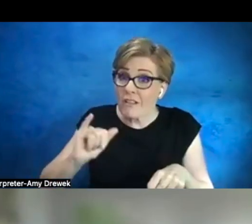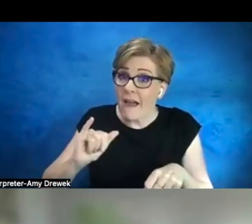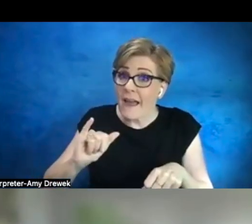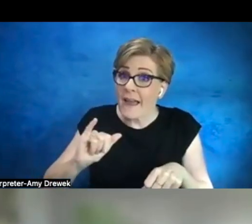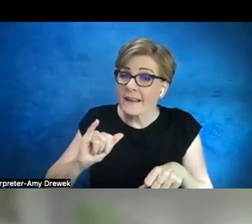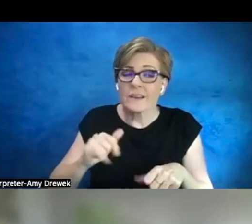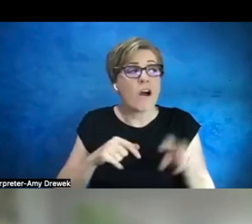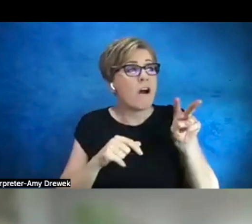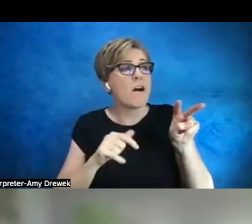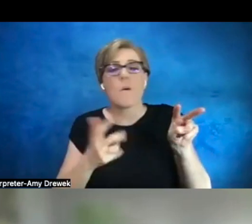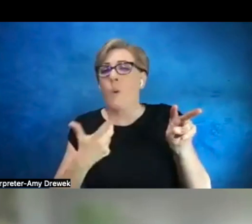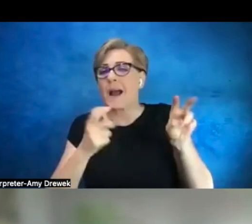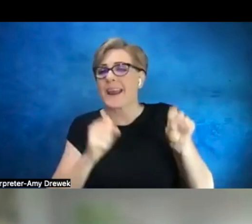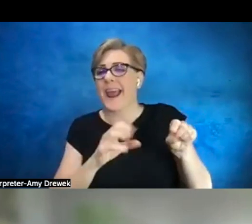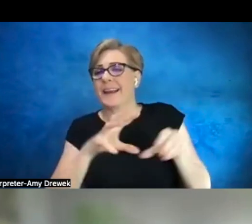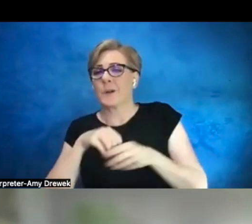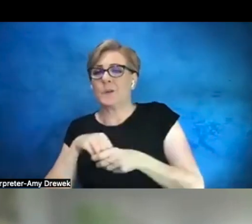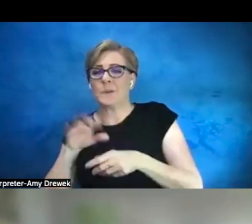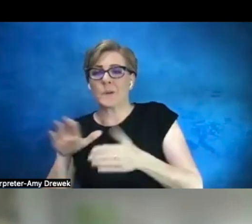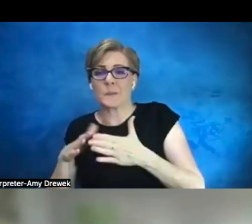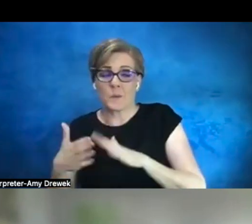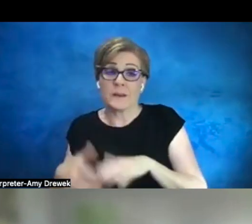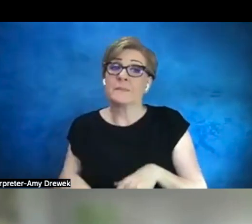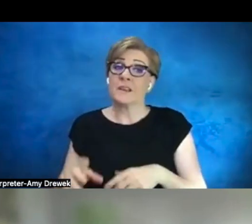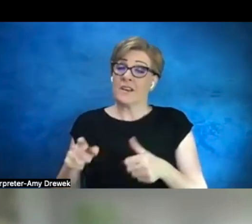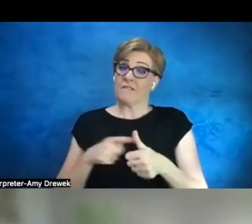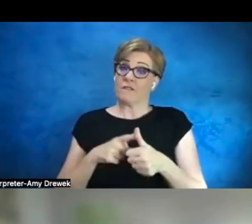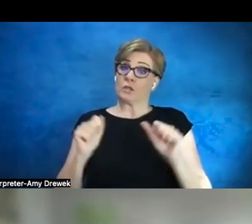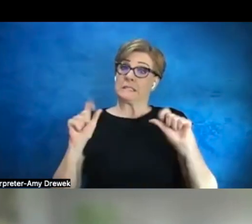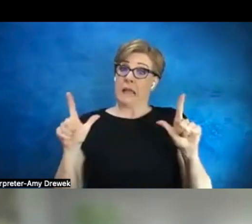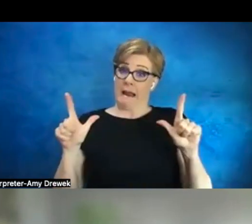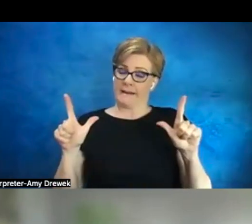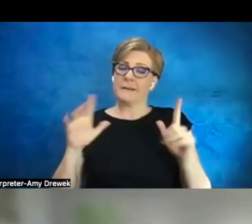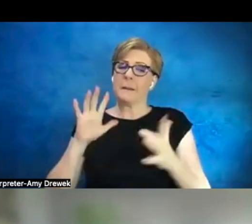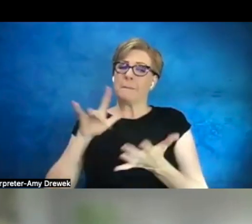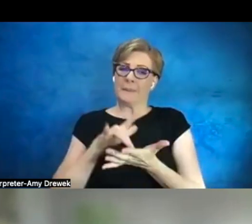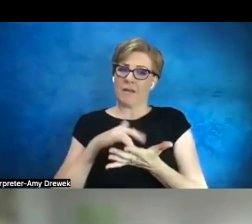One example on this slide -- I will describe, there's an image in the middle of a person